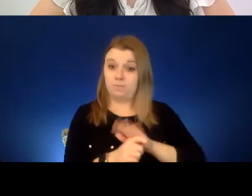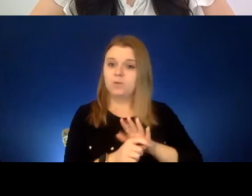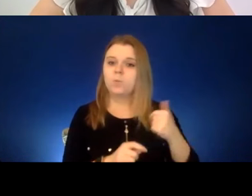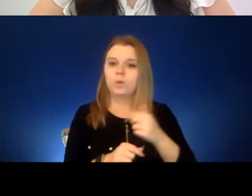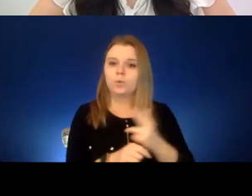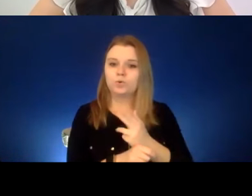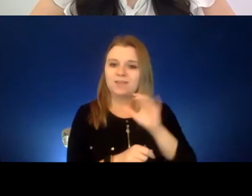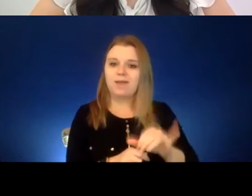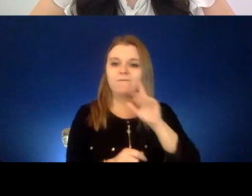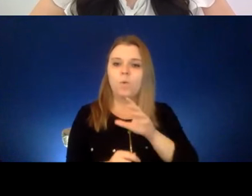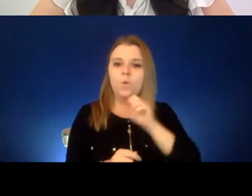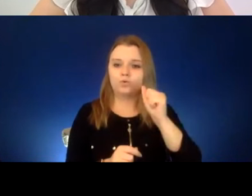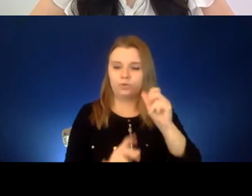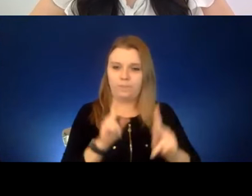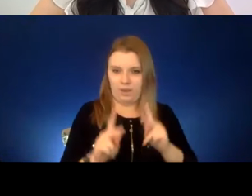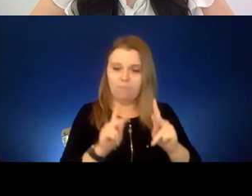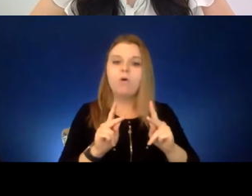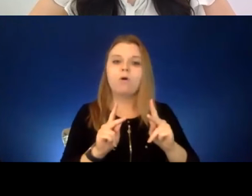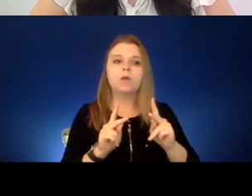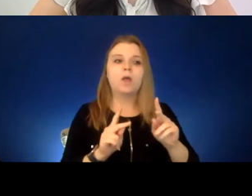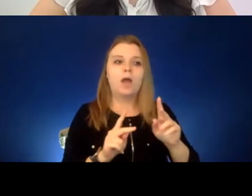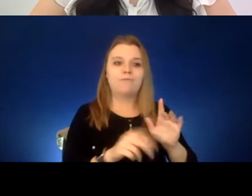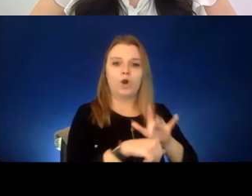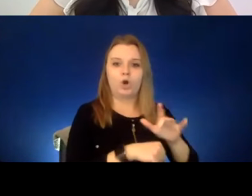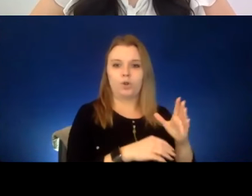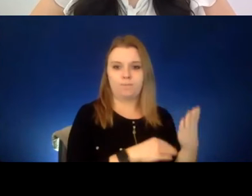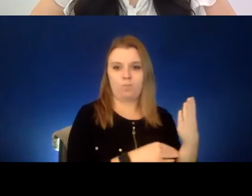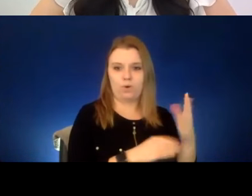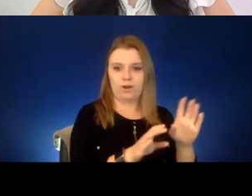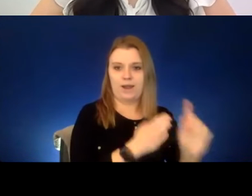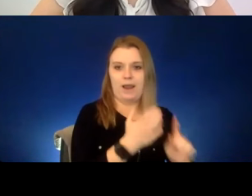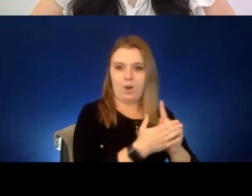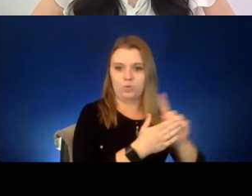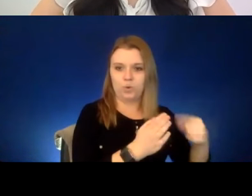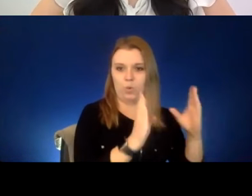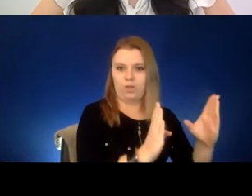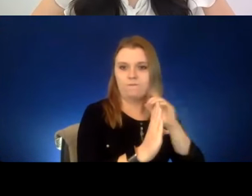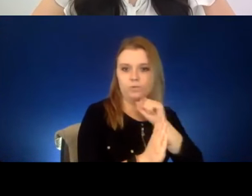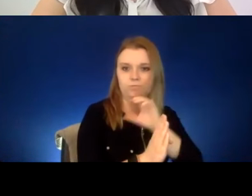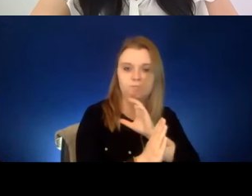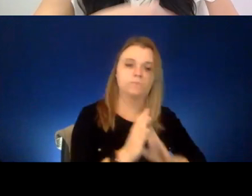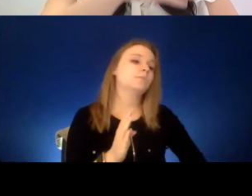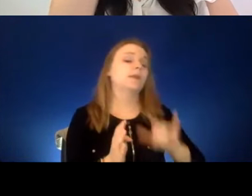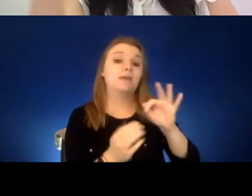for the older population in the early morning. If it's outside, you definitely wanna consider heat intolerance.